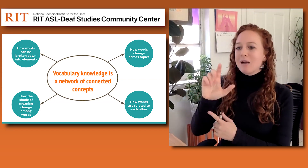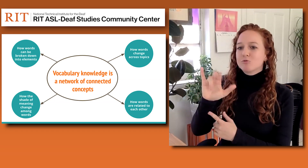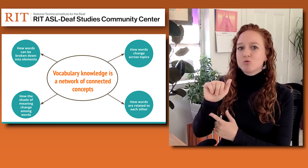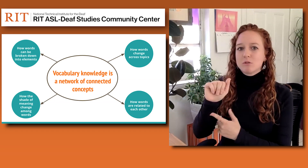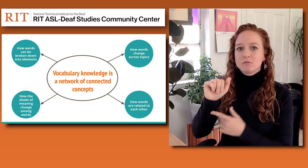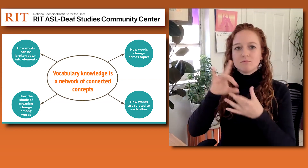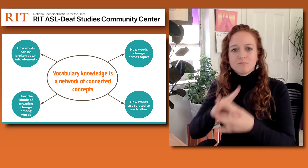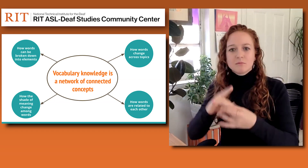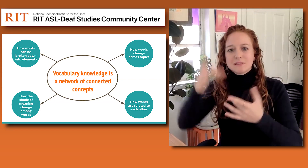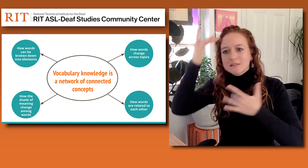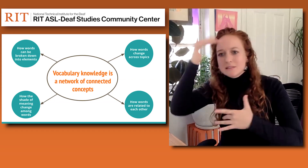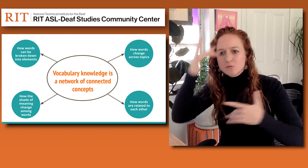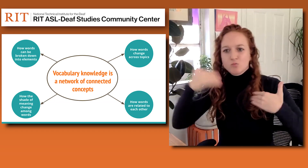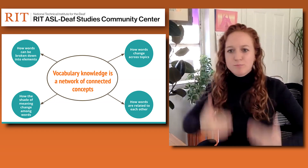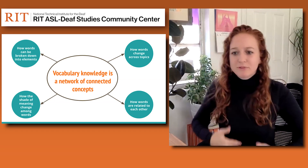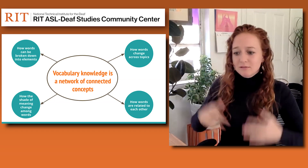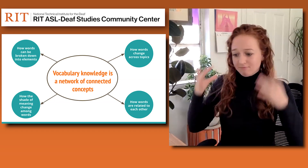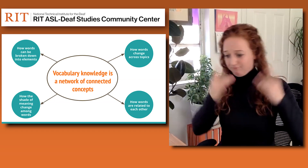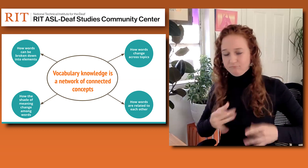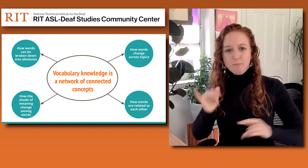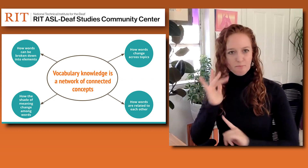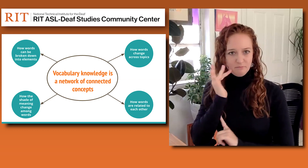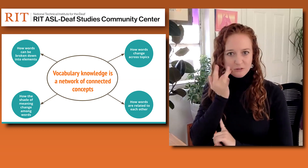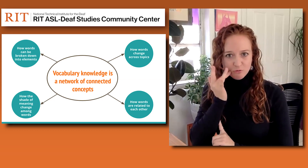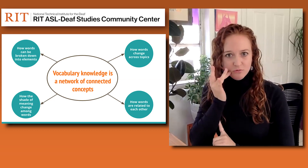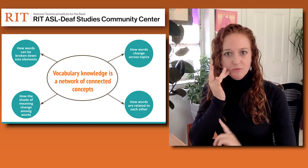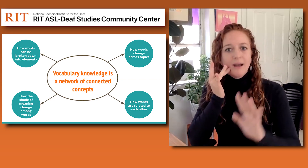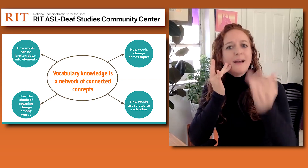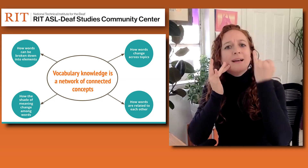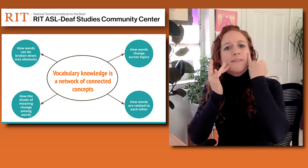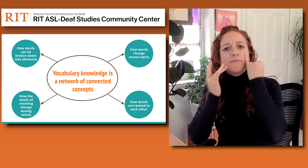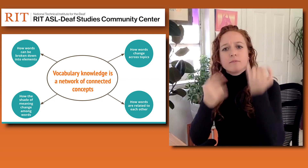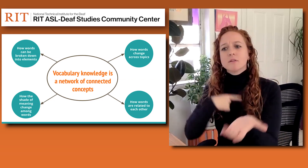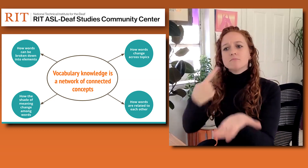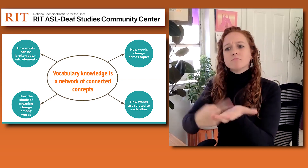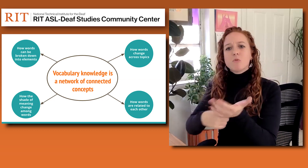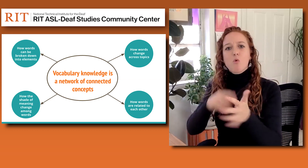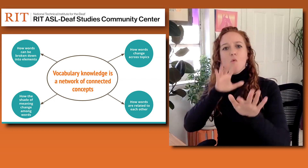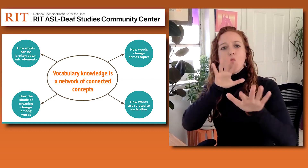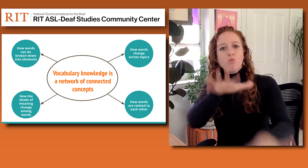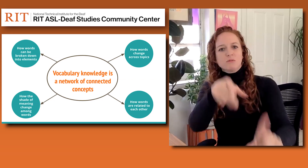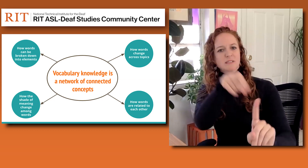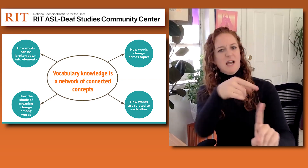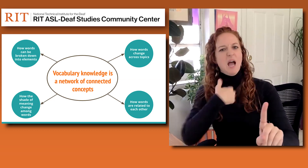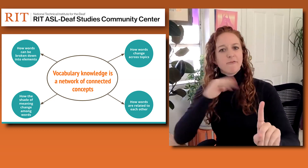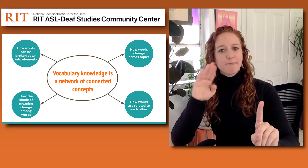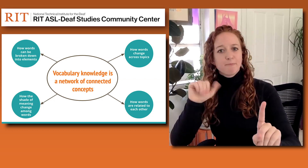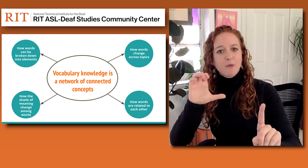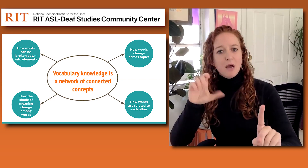You know, if you're talking about a disease, this is the sign for bacteria, but if we're talking about an ocean